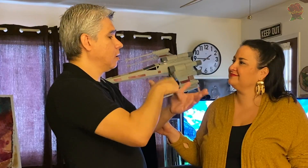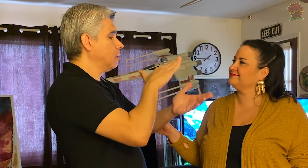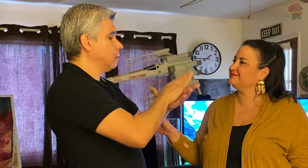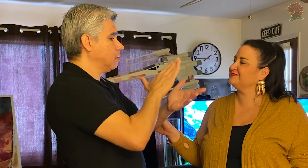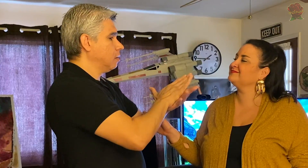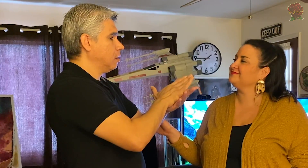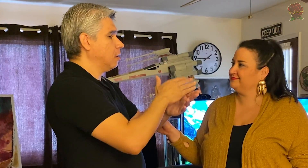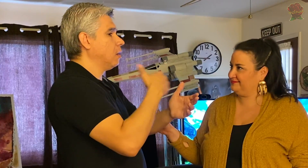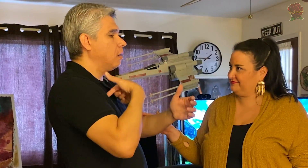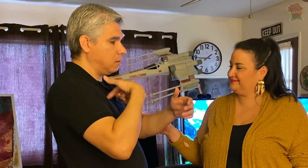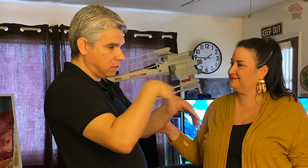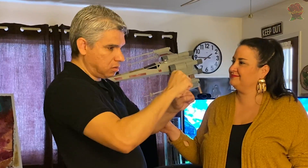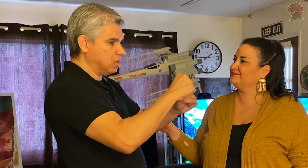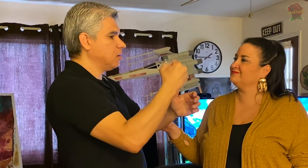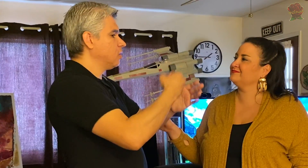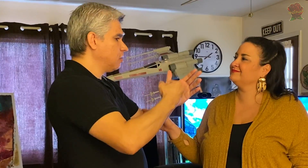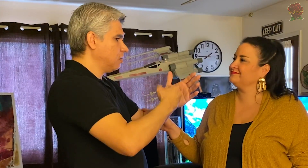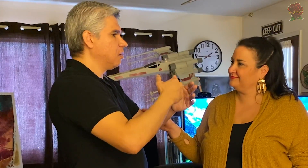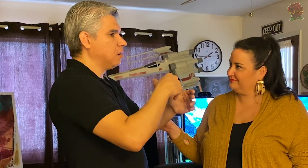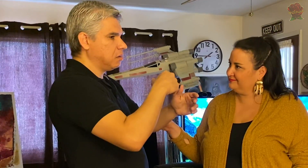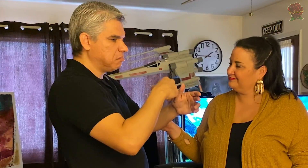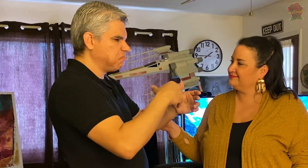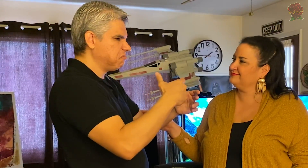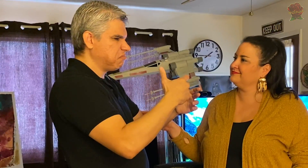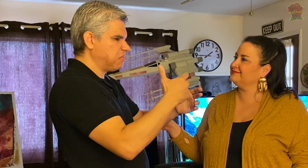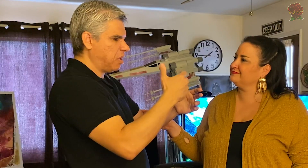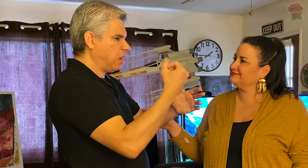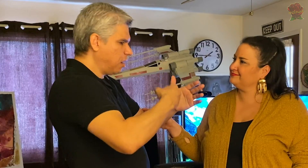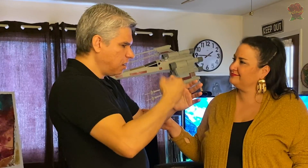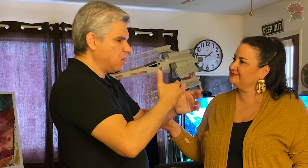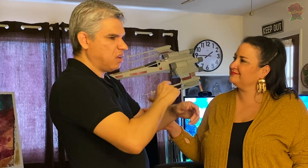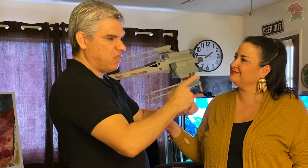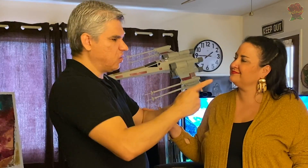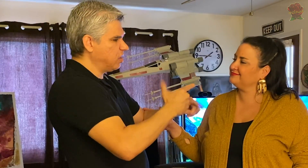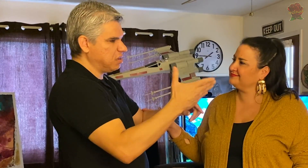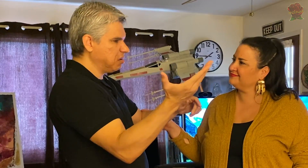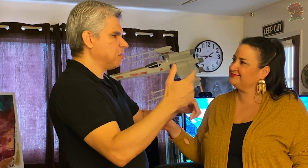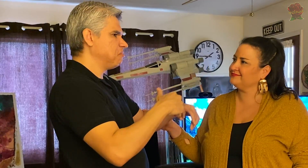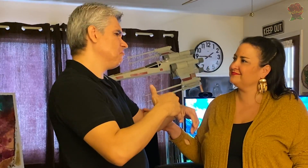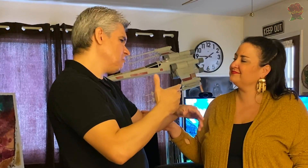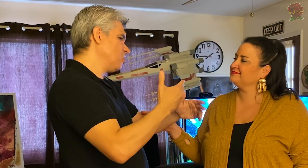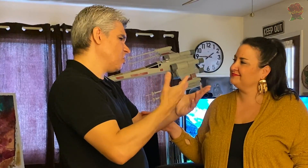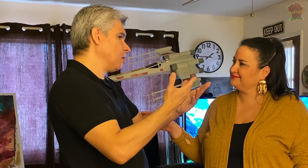In middle school, I took an art class.